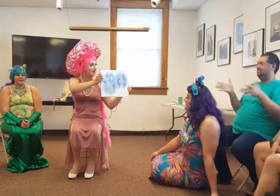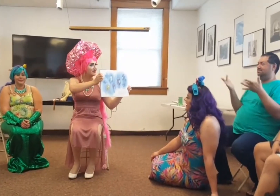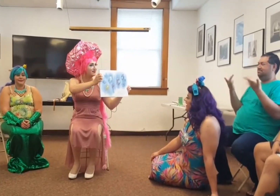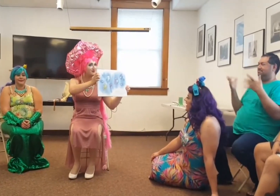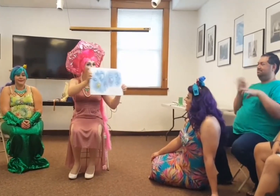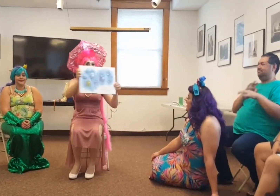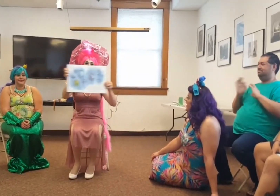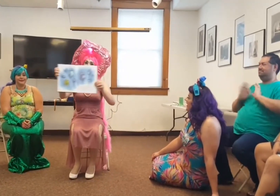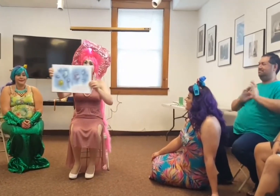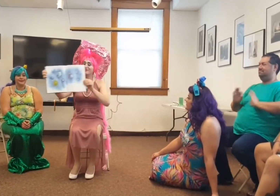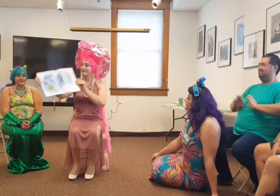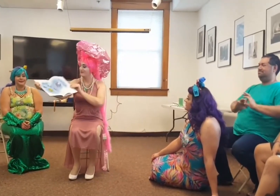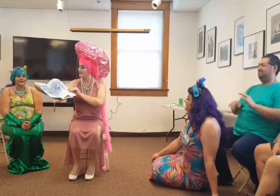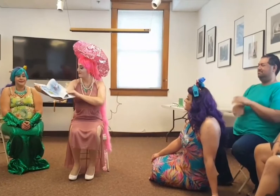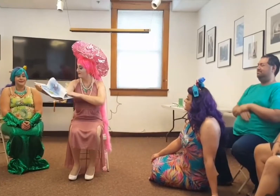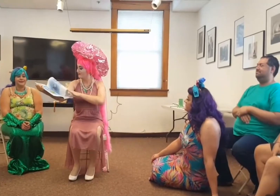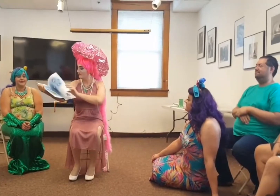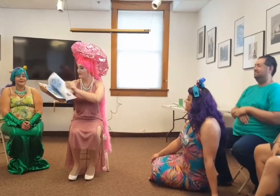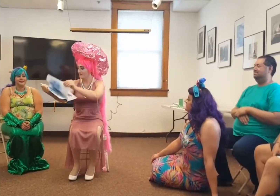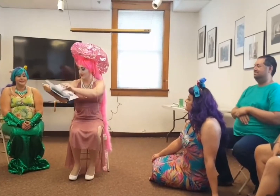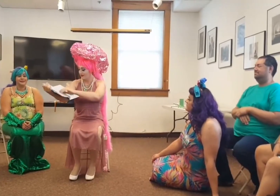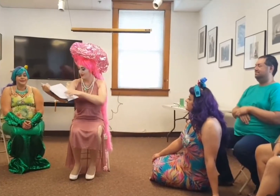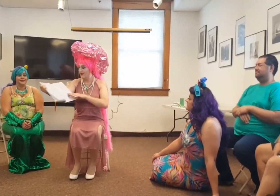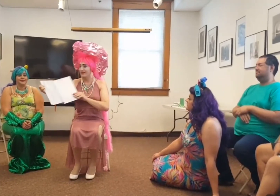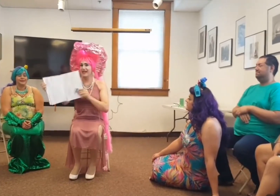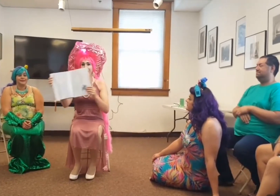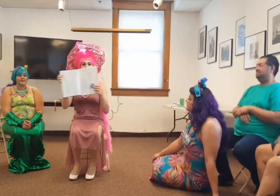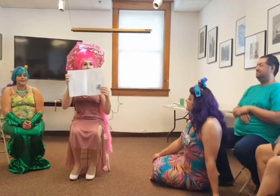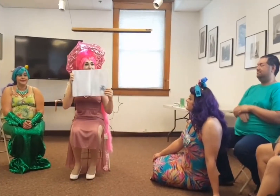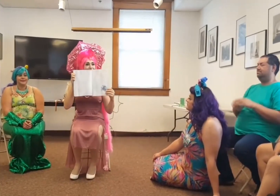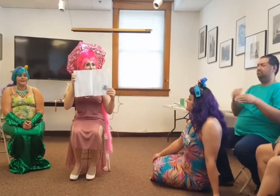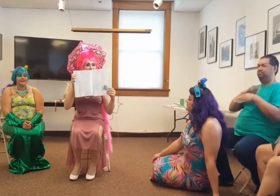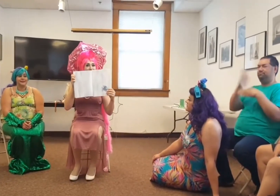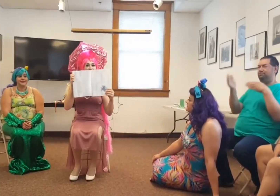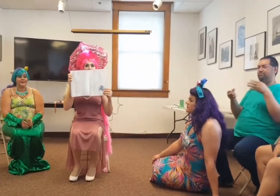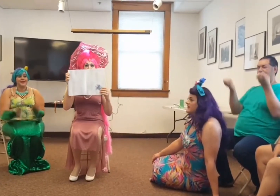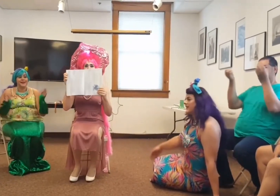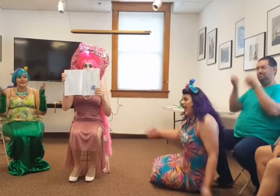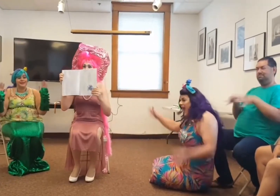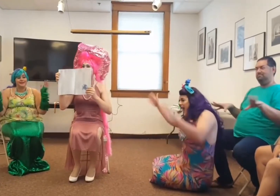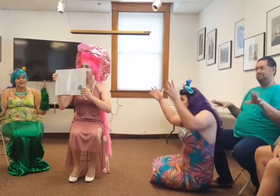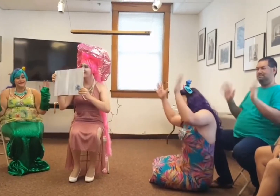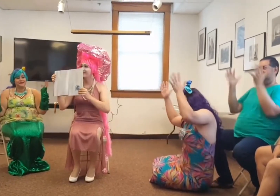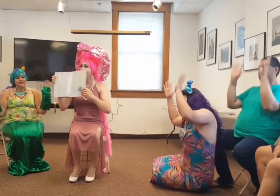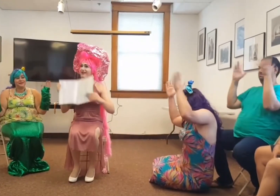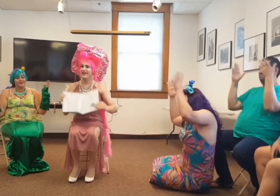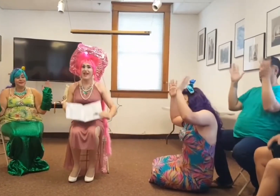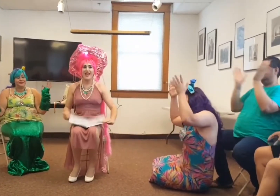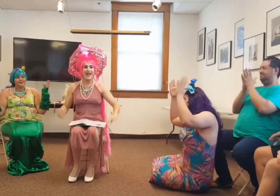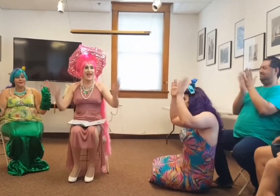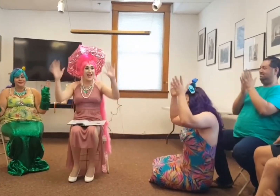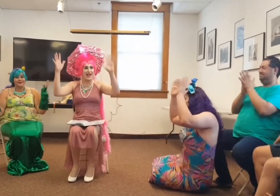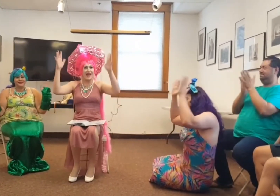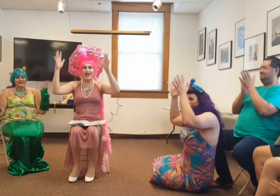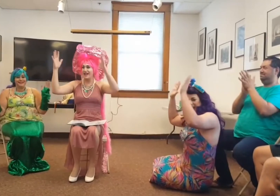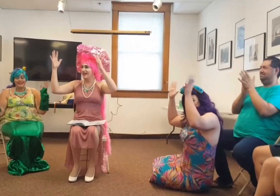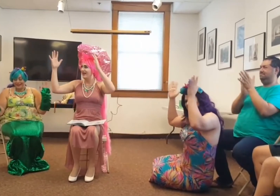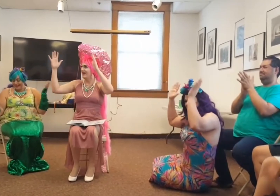The end. Look at that. Yay!